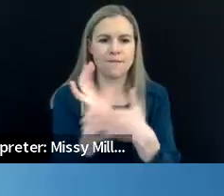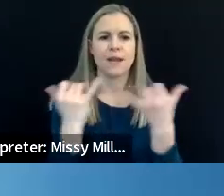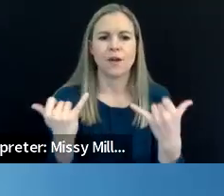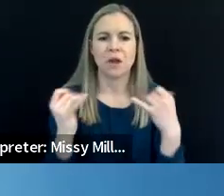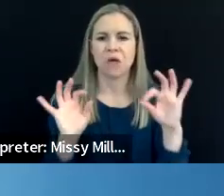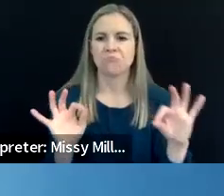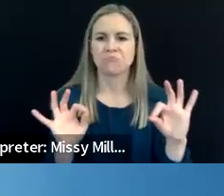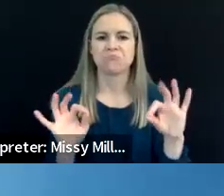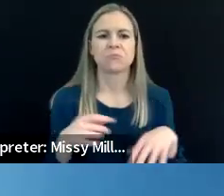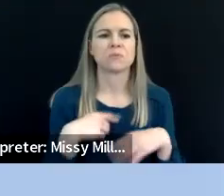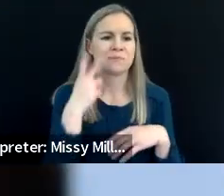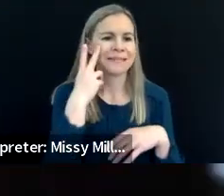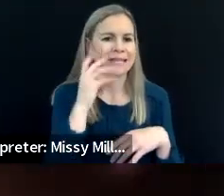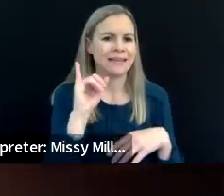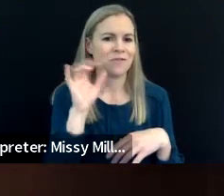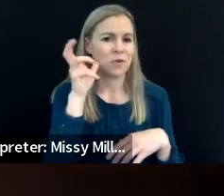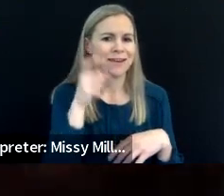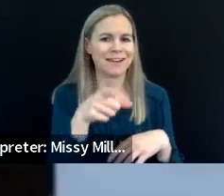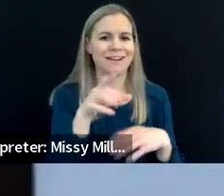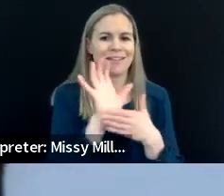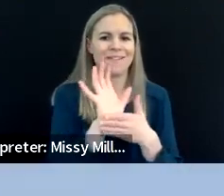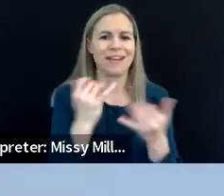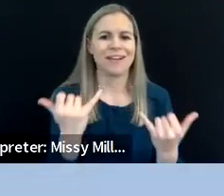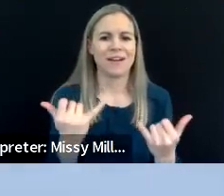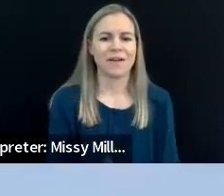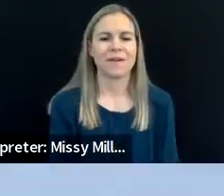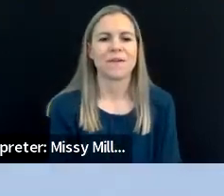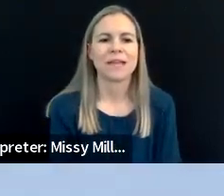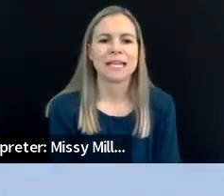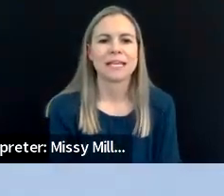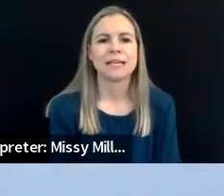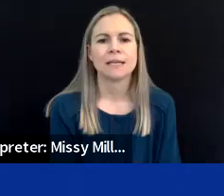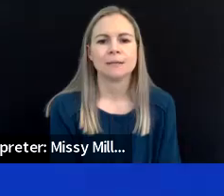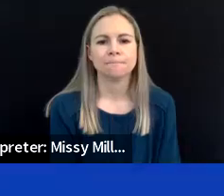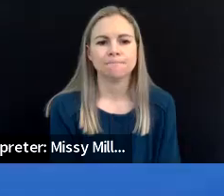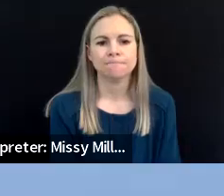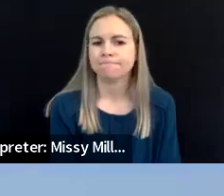Now let's see if we can hear it.